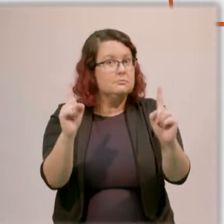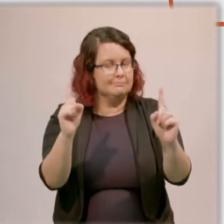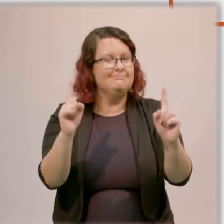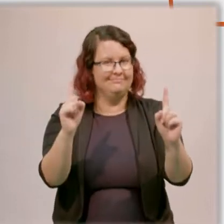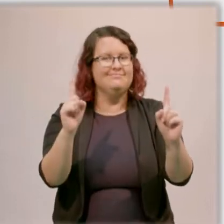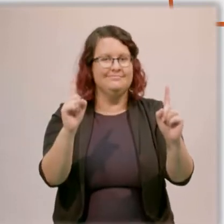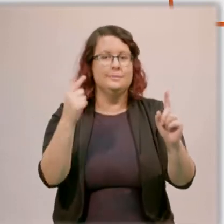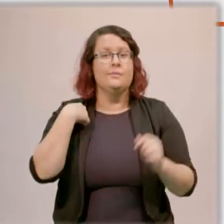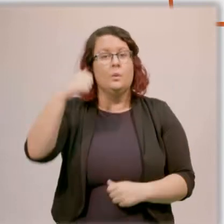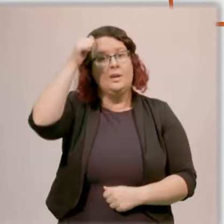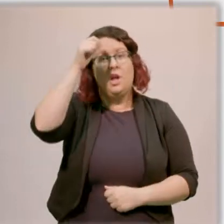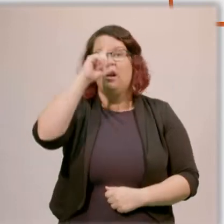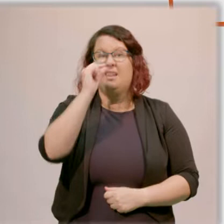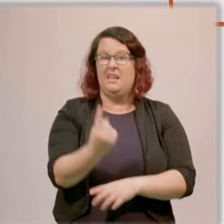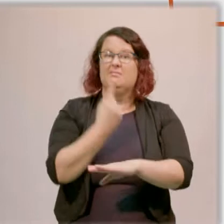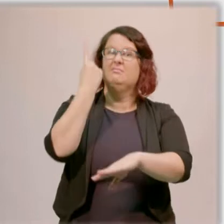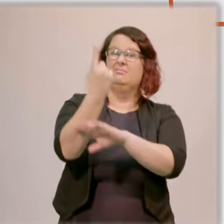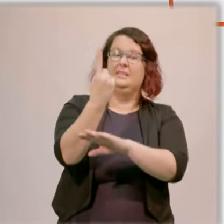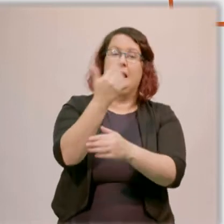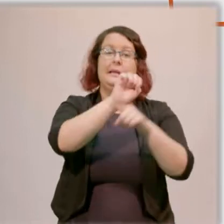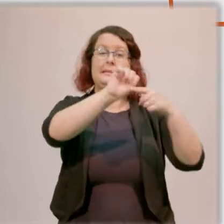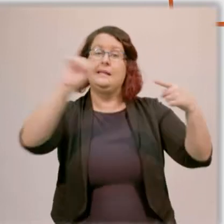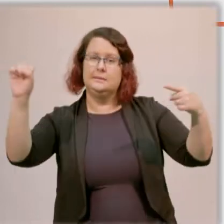We know it can stand alone as a sentence in its own right.